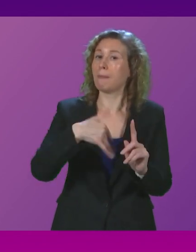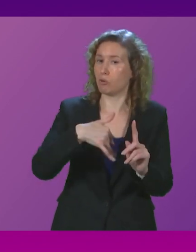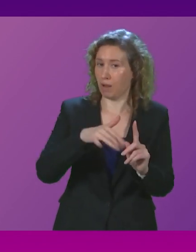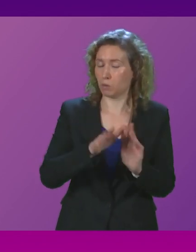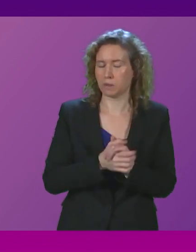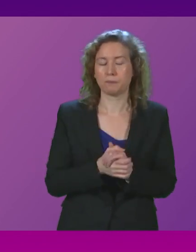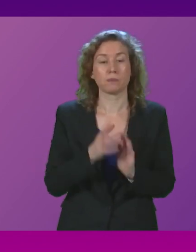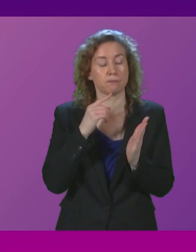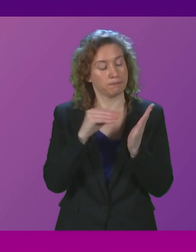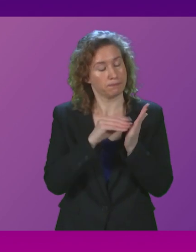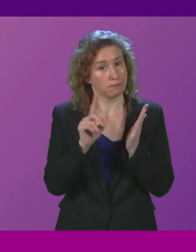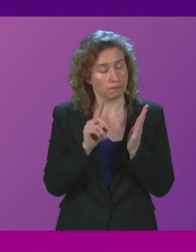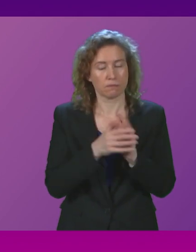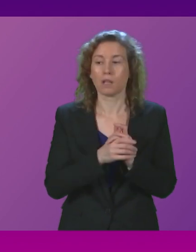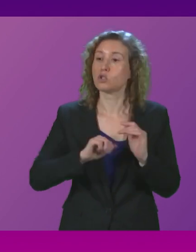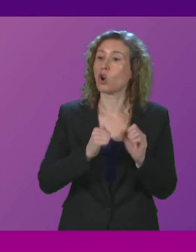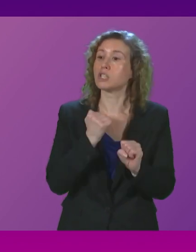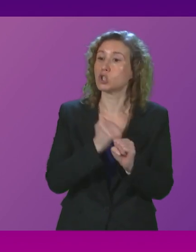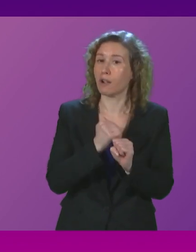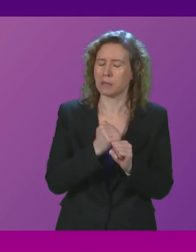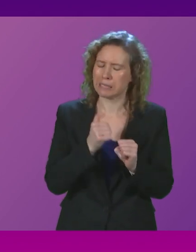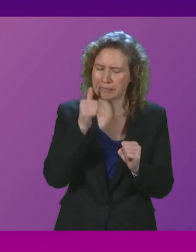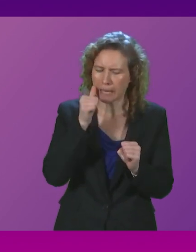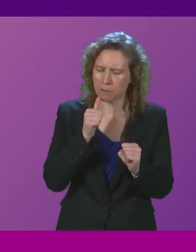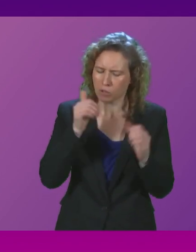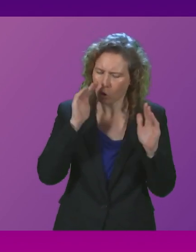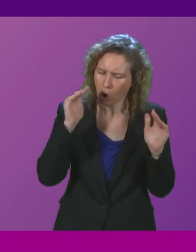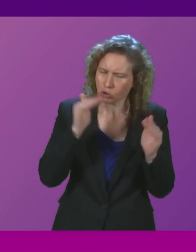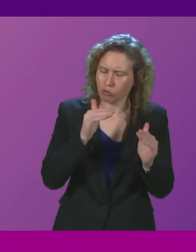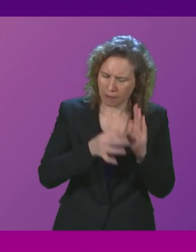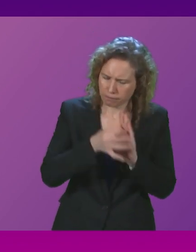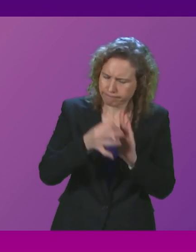The federation said: “The Scottish government has deliberately concentrated such improvements in rural and